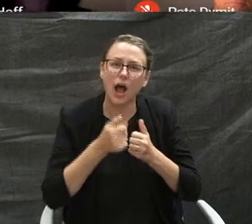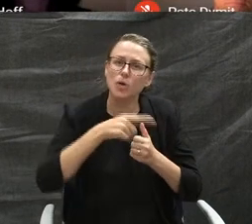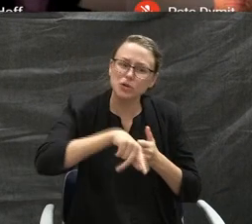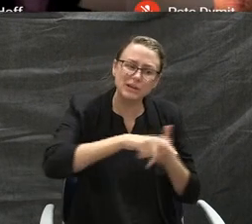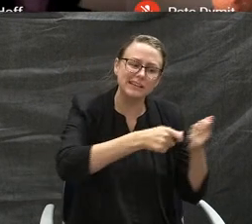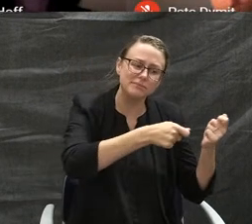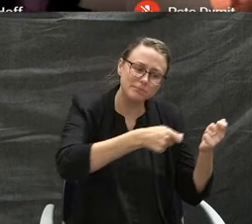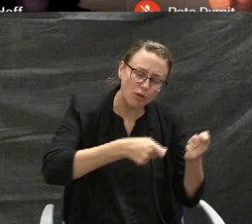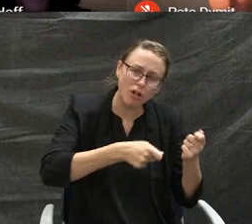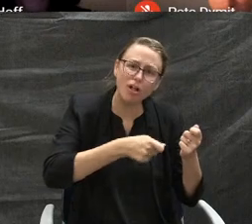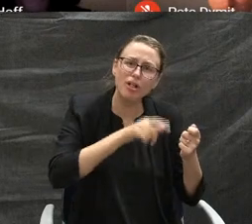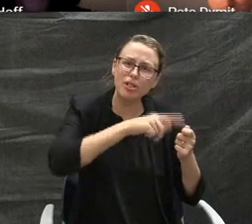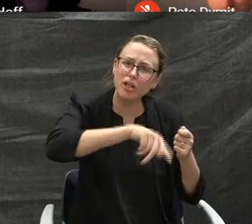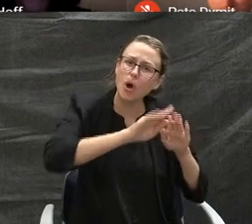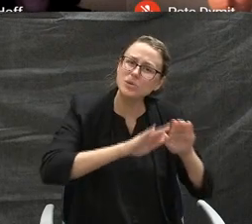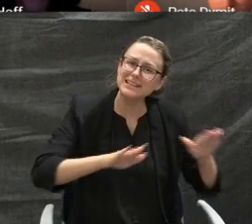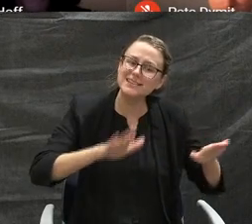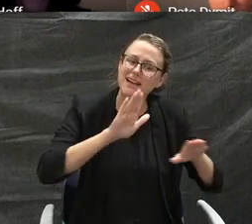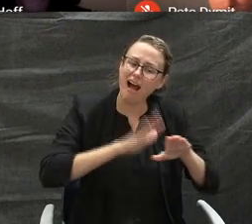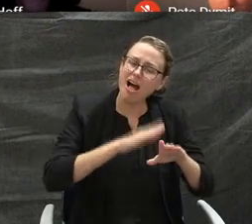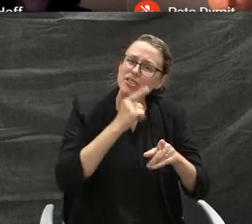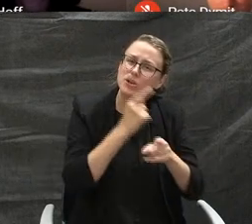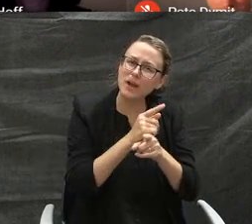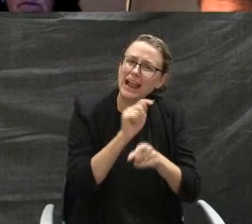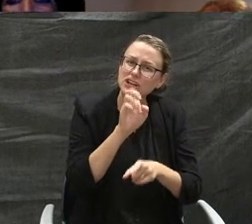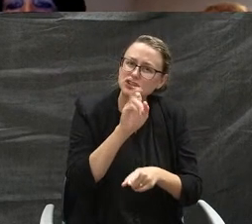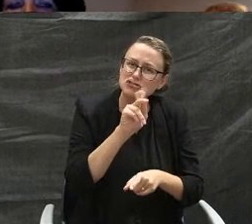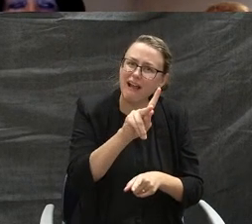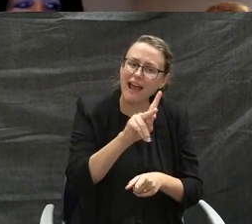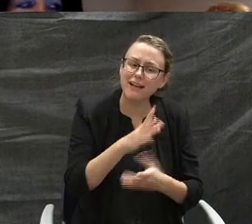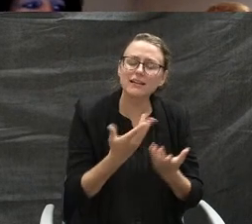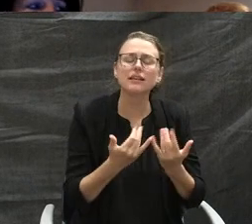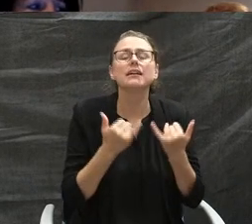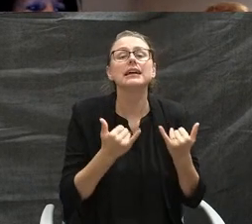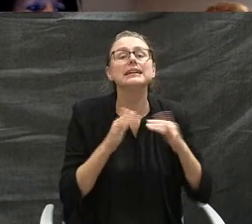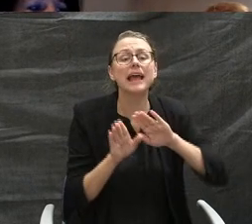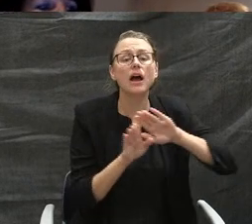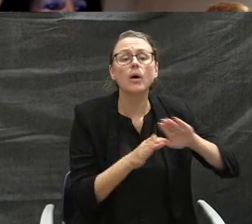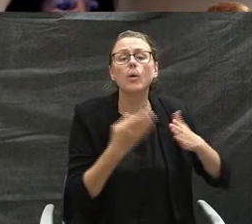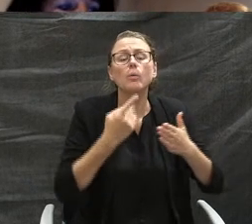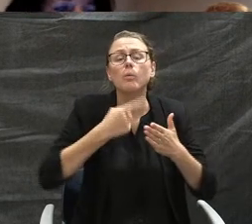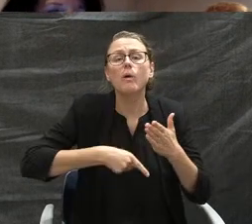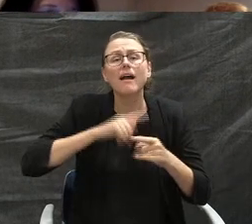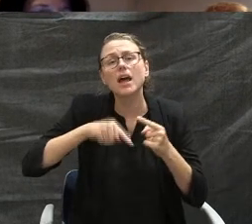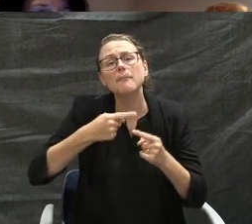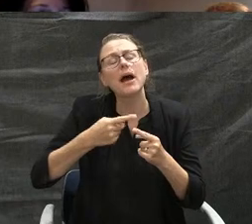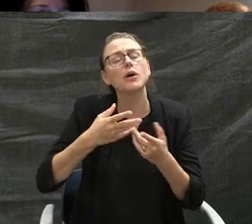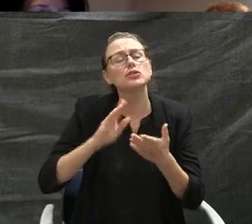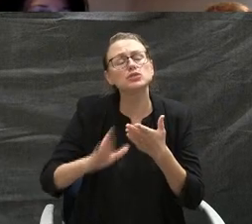The second thing I was looking for was our vulnerable populations that are in the special programs that needed the IE peas, the 504 hours.